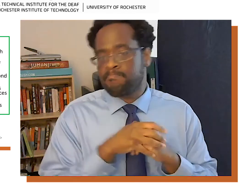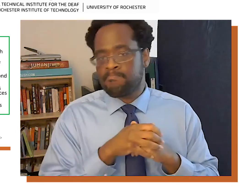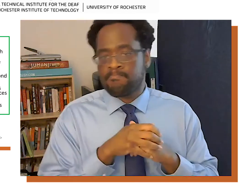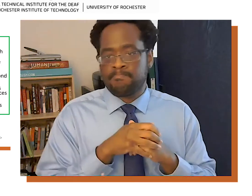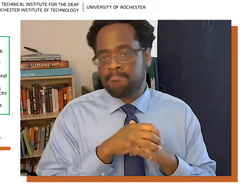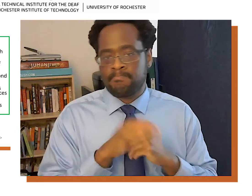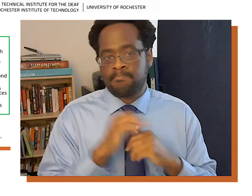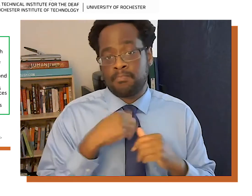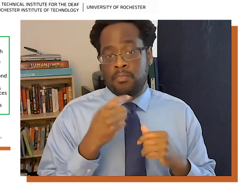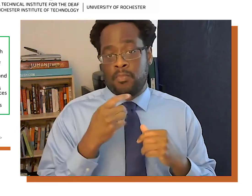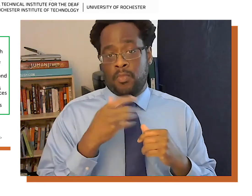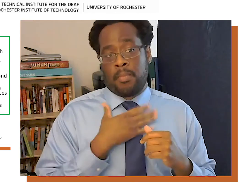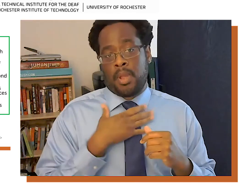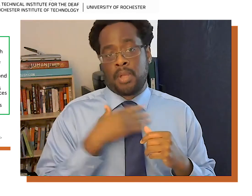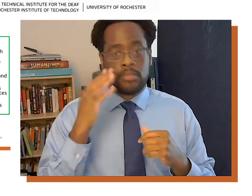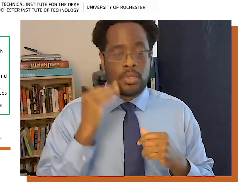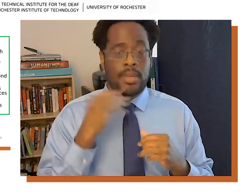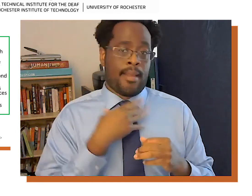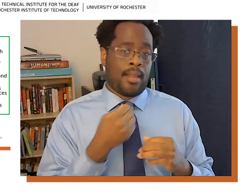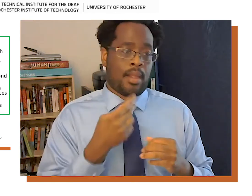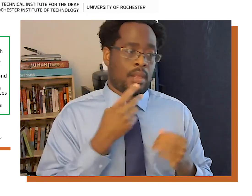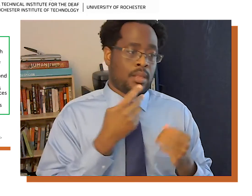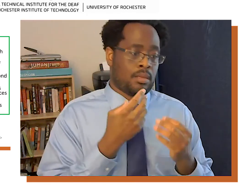to how it has been historically.